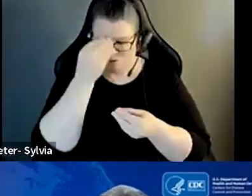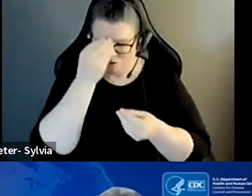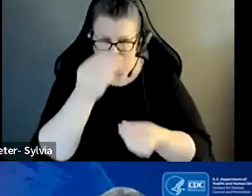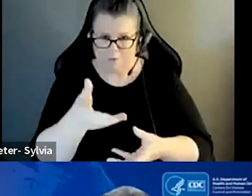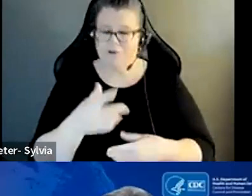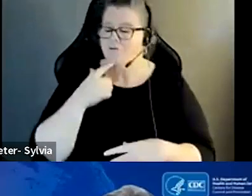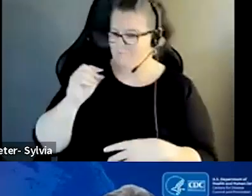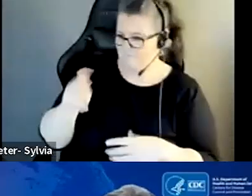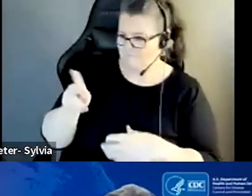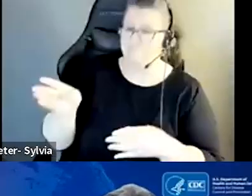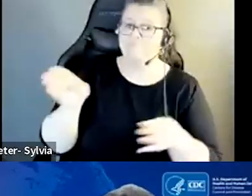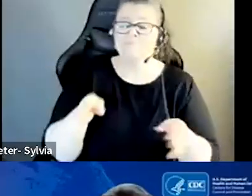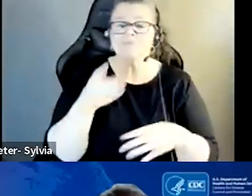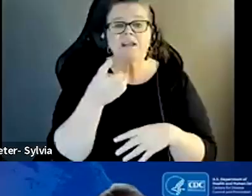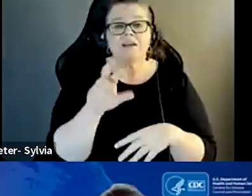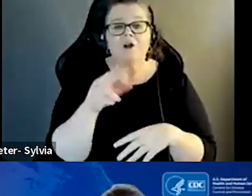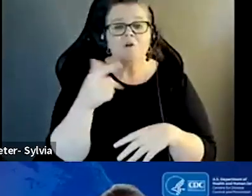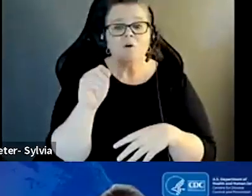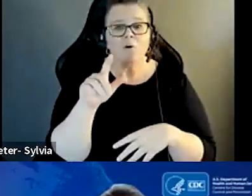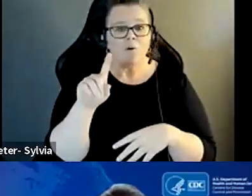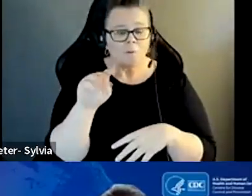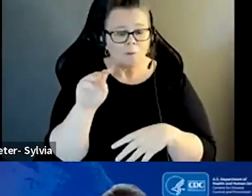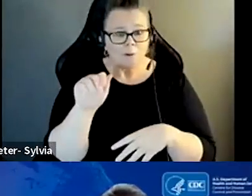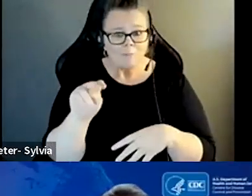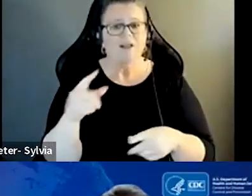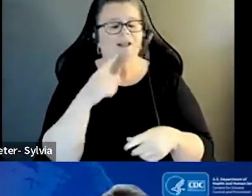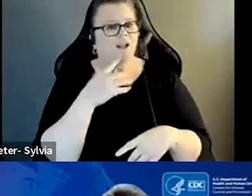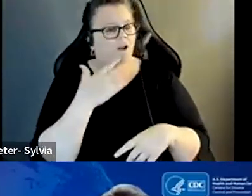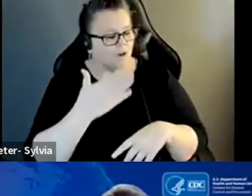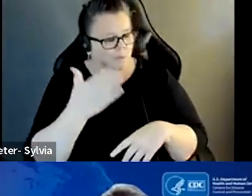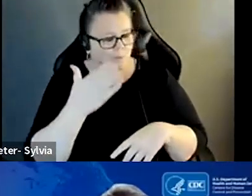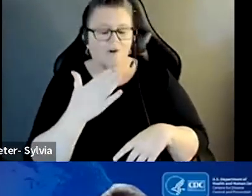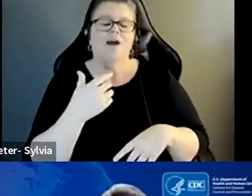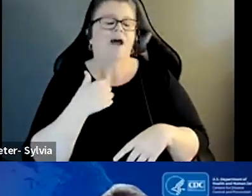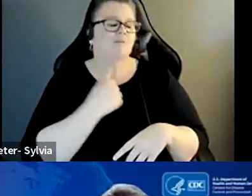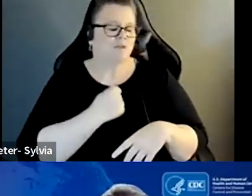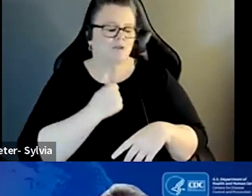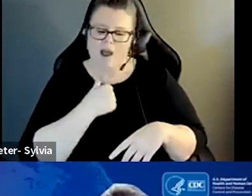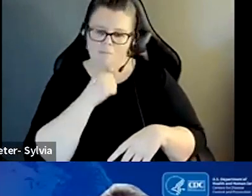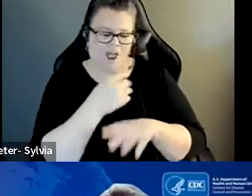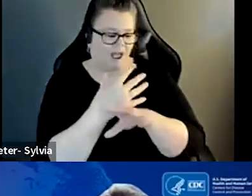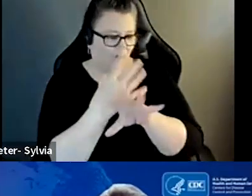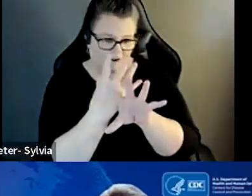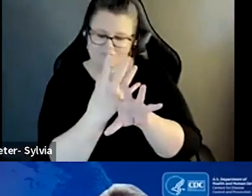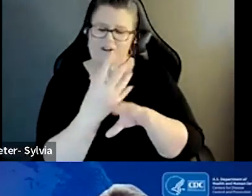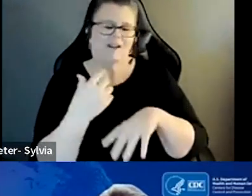Dr. Goldman. Good morning. I'm sorry that I'm not on camera. I have no conflicts to report. Thank you.